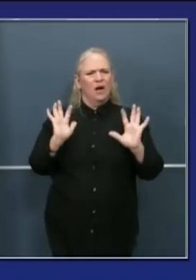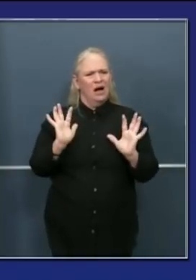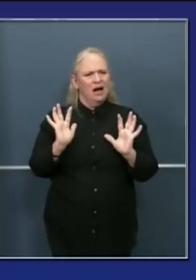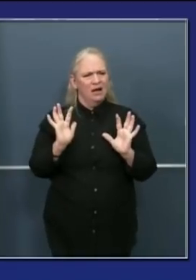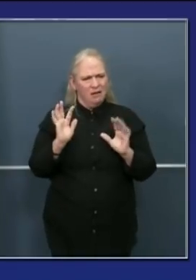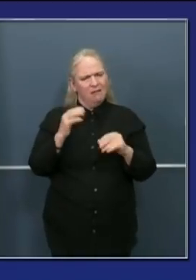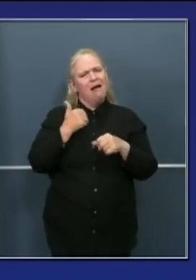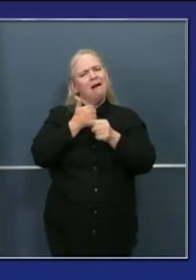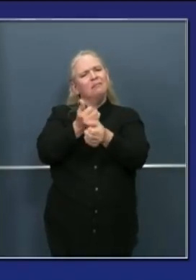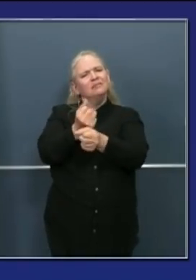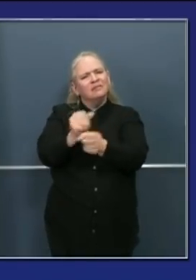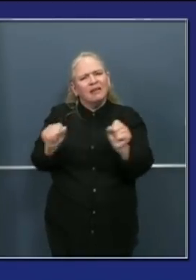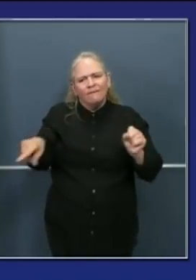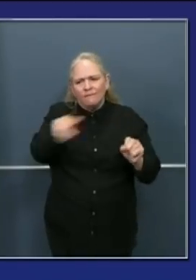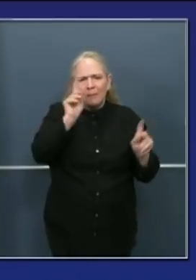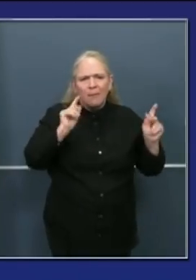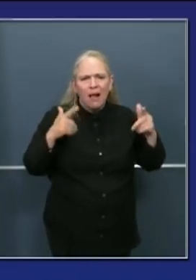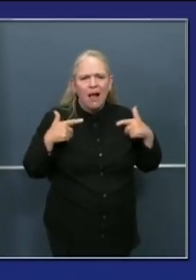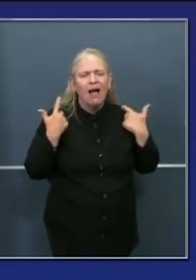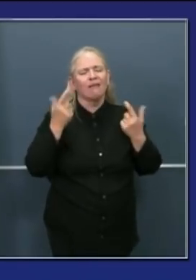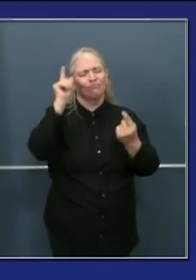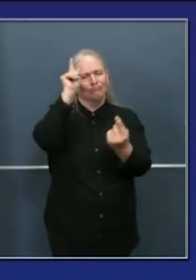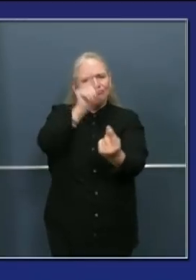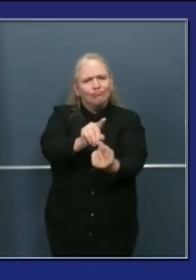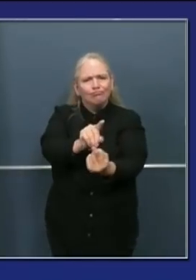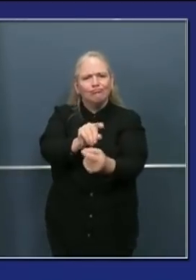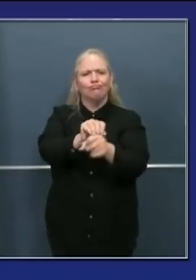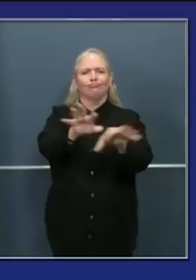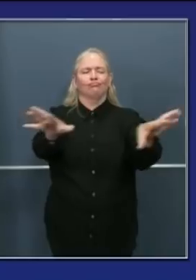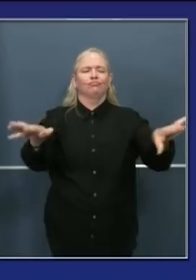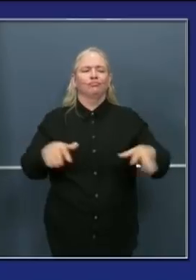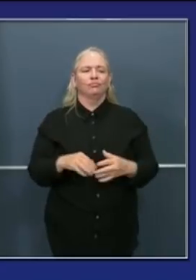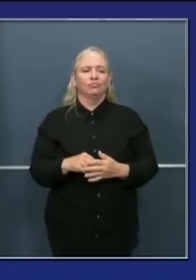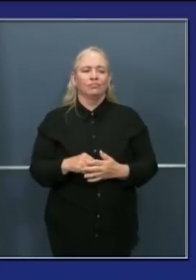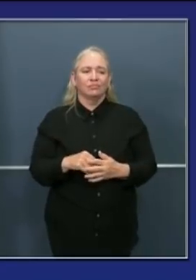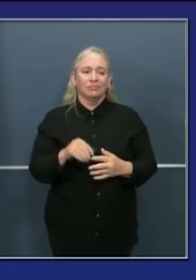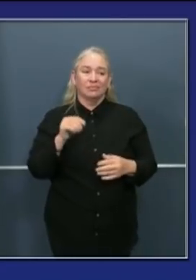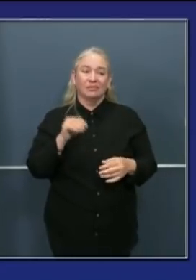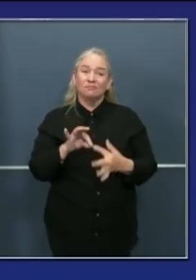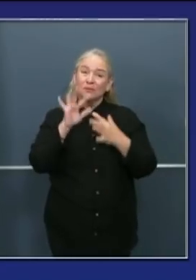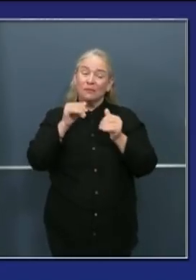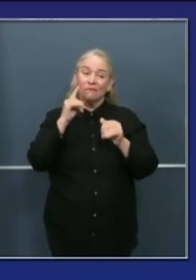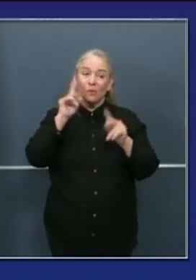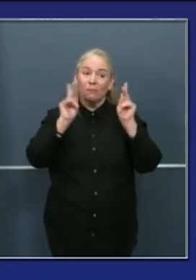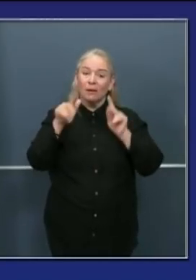ON AND TO BE FORCEFUL IN OUR RESOLVE TO MITIGATE THIS SPREAD AND TO HELP SAVE LIVES AND